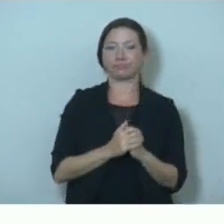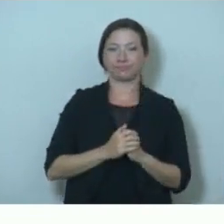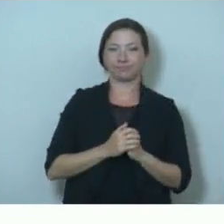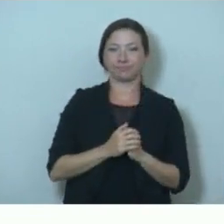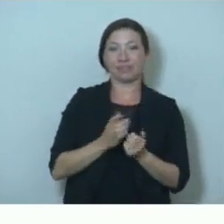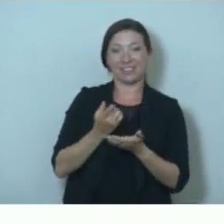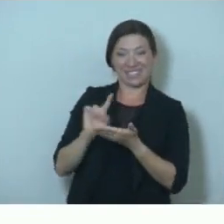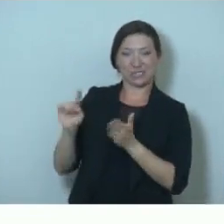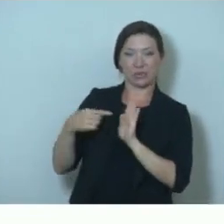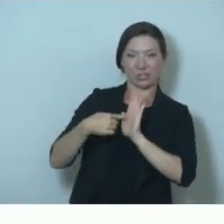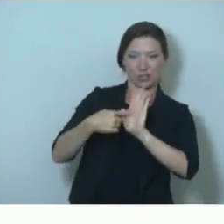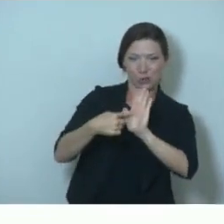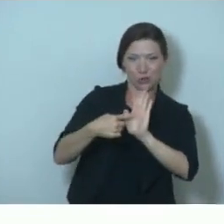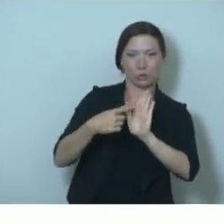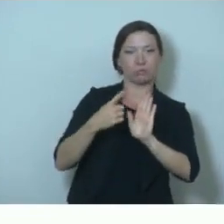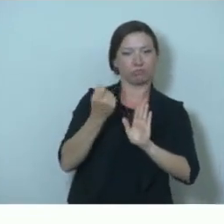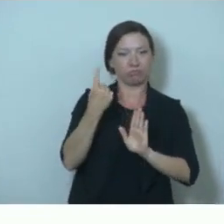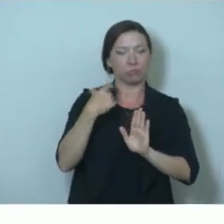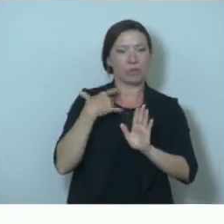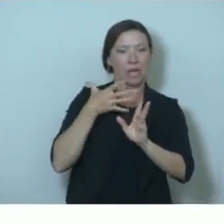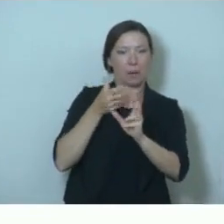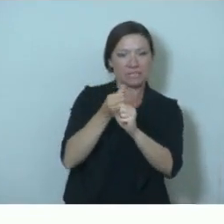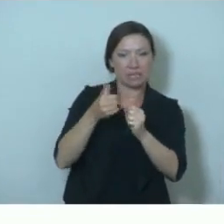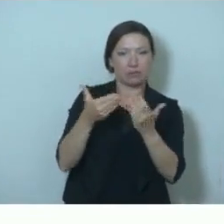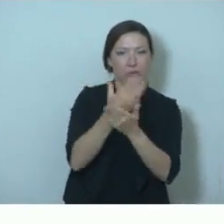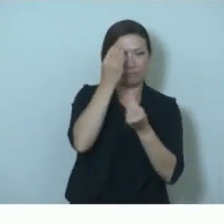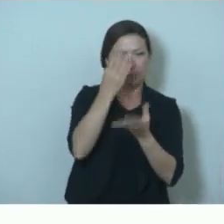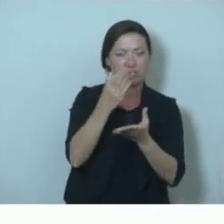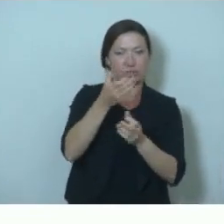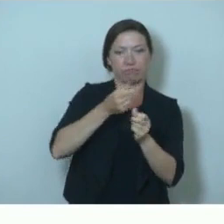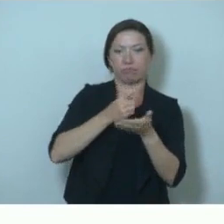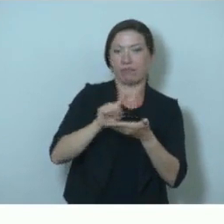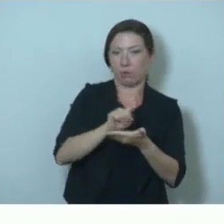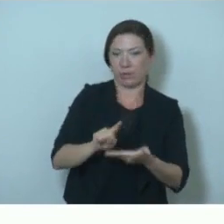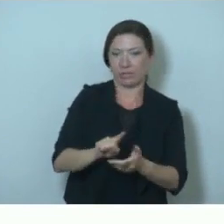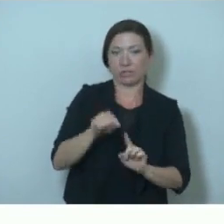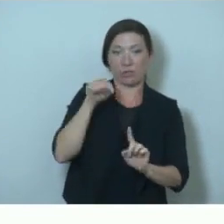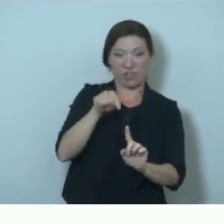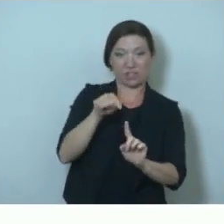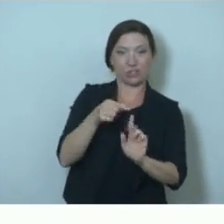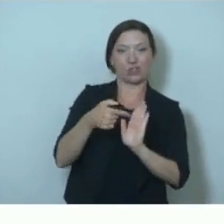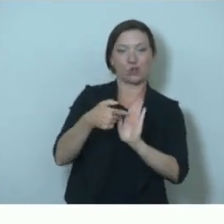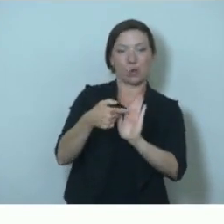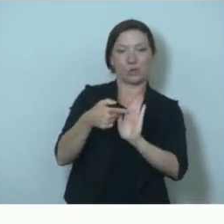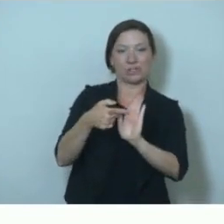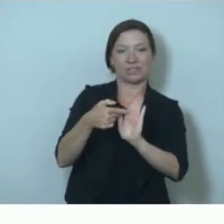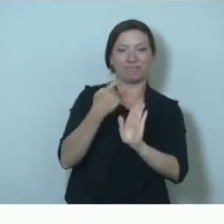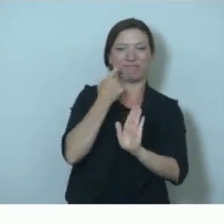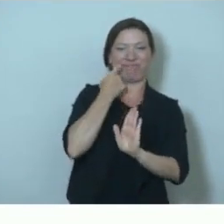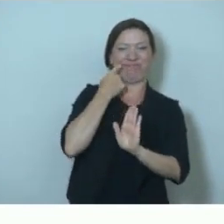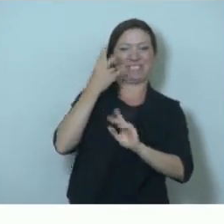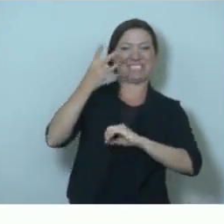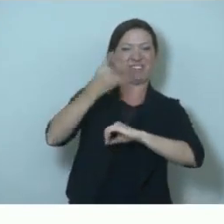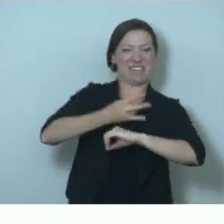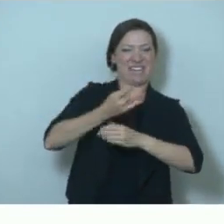THE NEXT SLIDE PLEASE. WE'LL 1408 SHOW YOU, WE SHOWED THIS LAST WEEK AS WELL. IT IS UPDAT FAR WEAK.